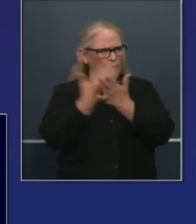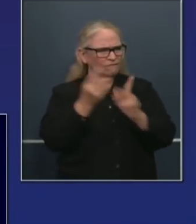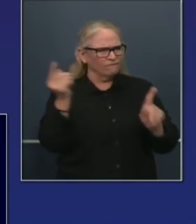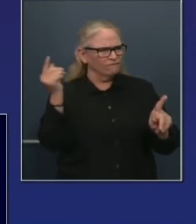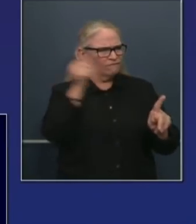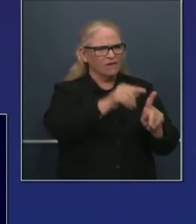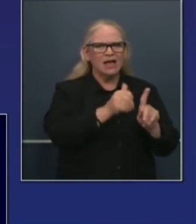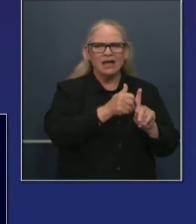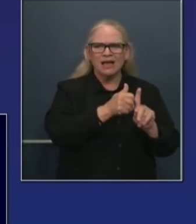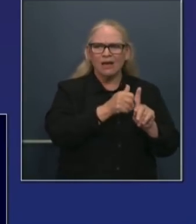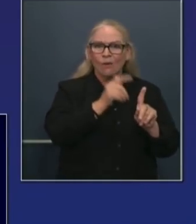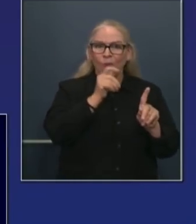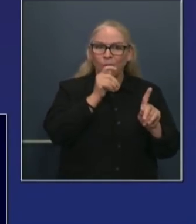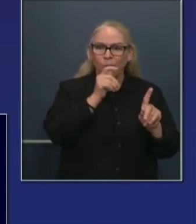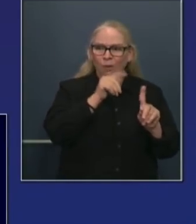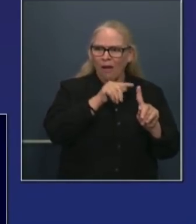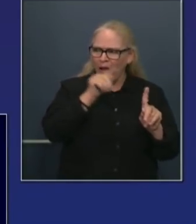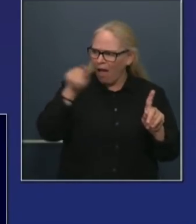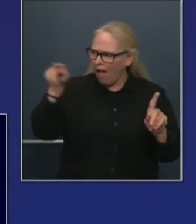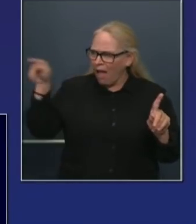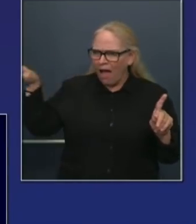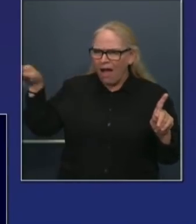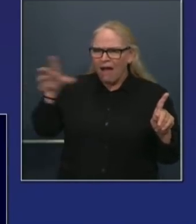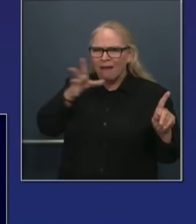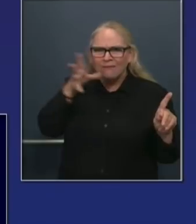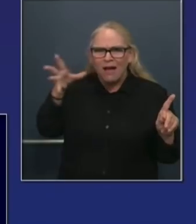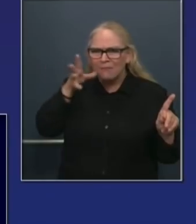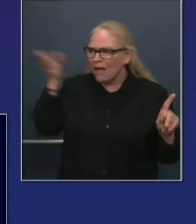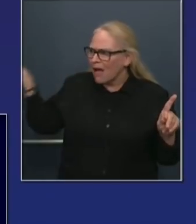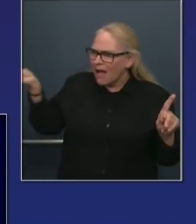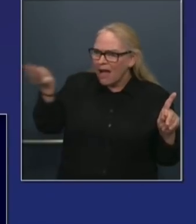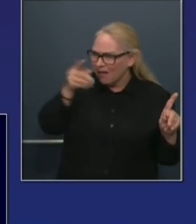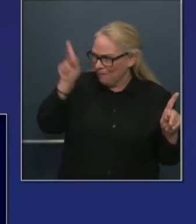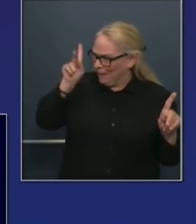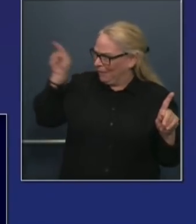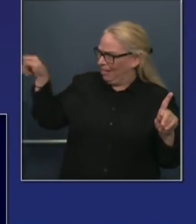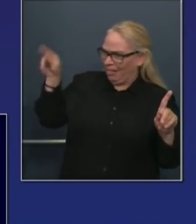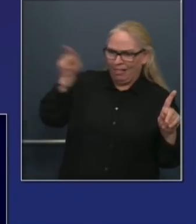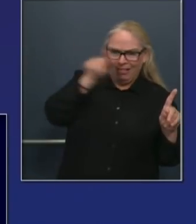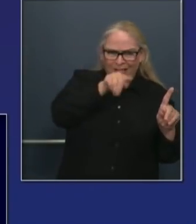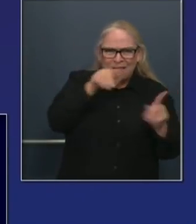ABUNDANCE. DON'T FORGET THE FOLKS THAT MADE SURE TO MAKE THAT